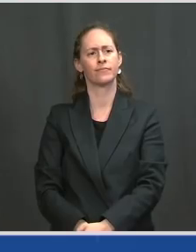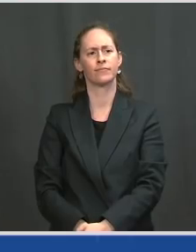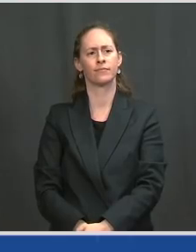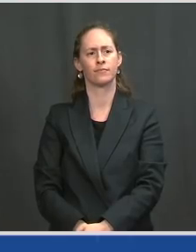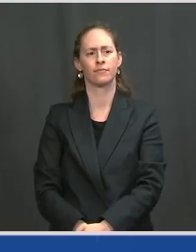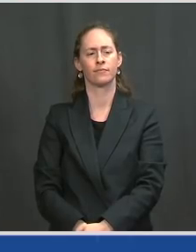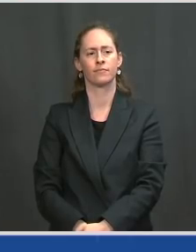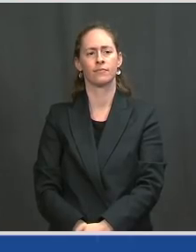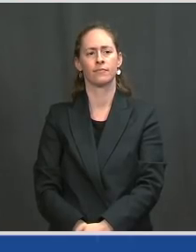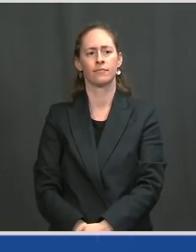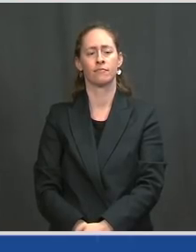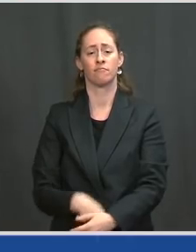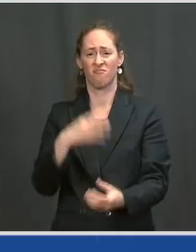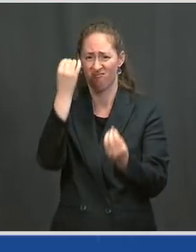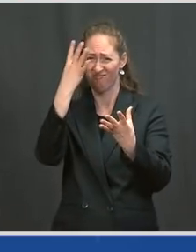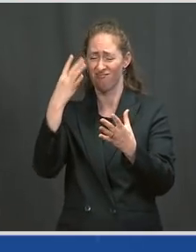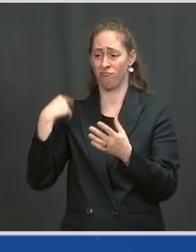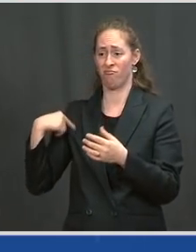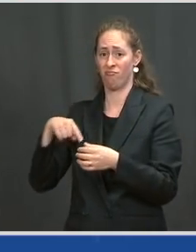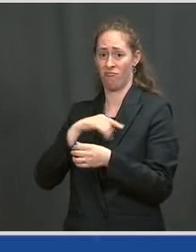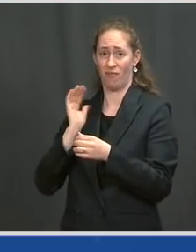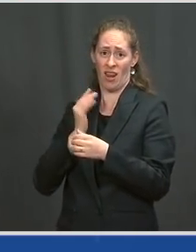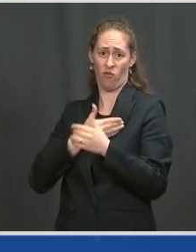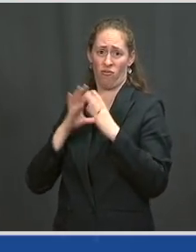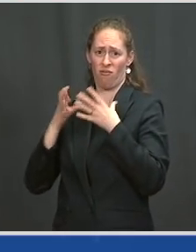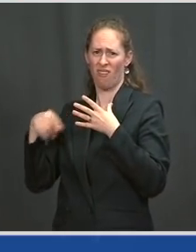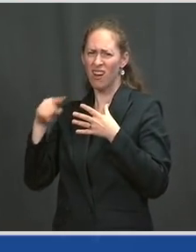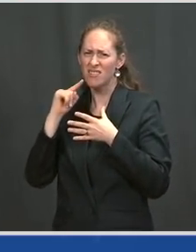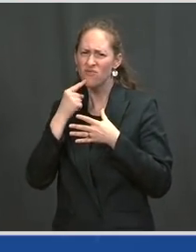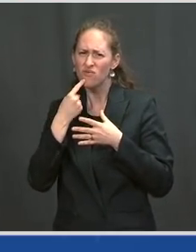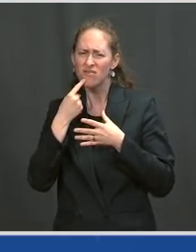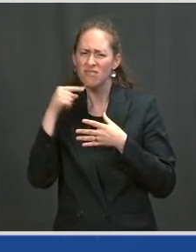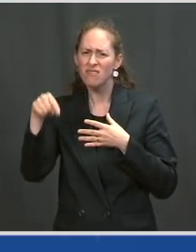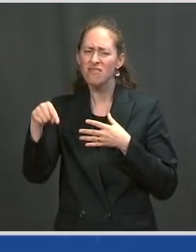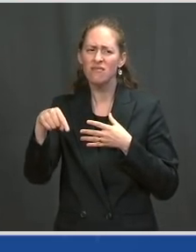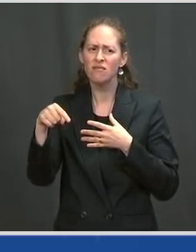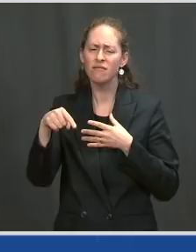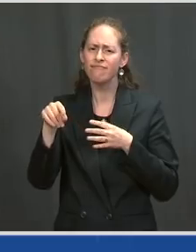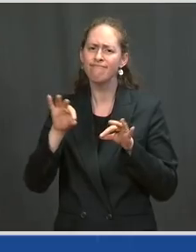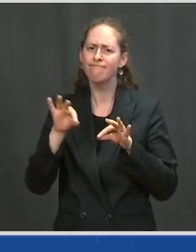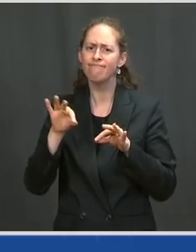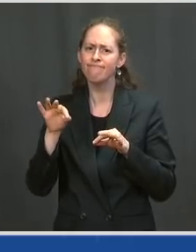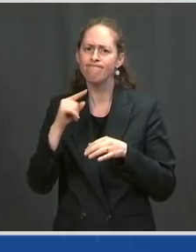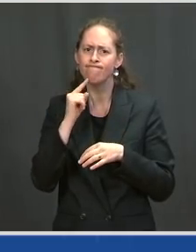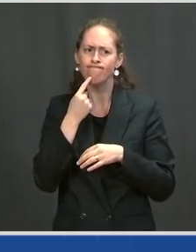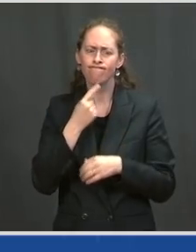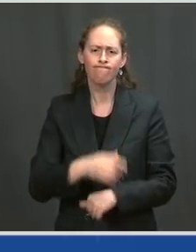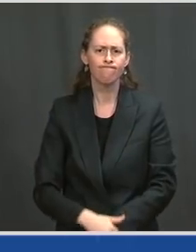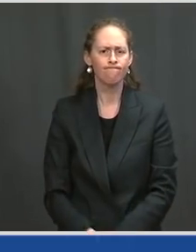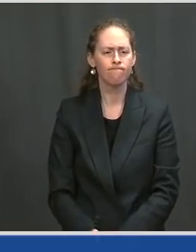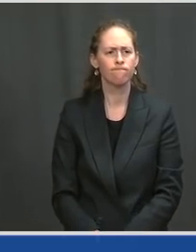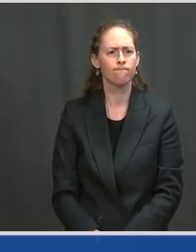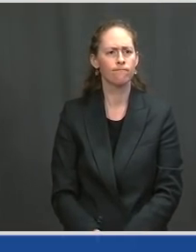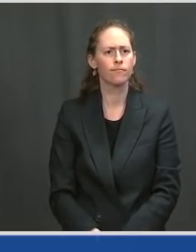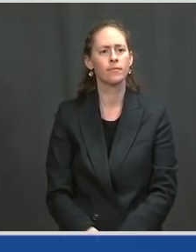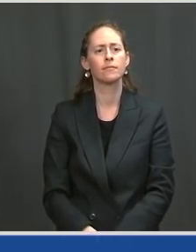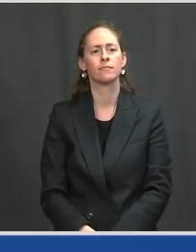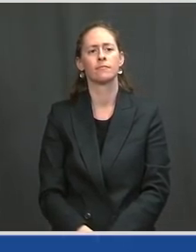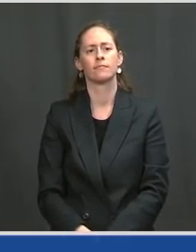takes this very seriously. We have efforts underway with the FBI and DOJ -- Department of Justice -- to disrupt and --